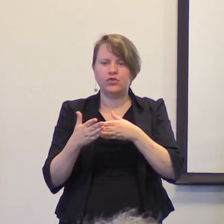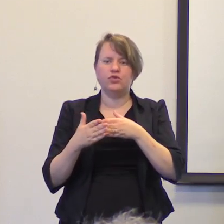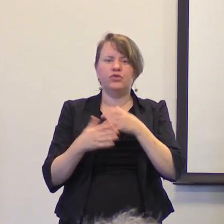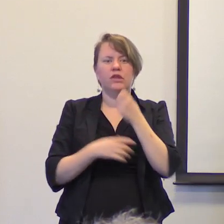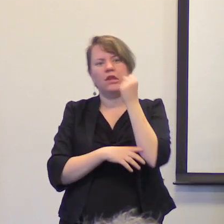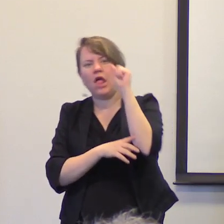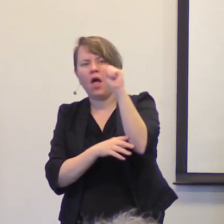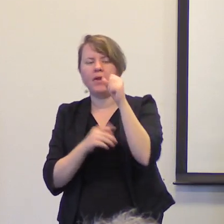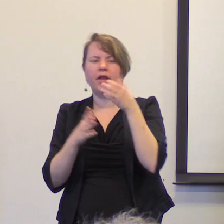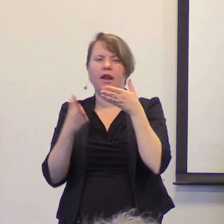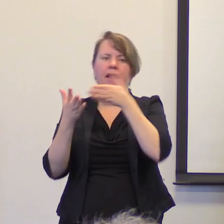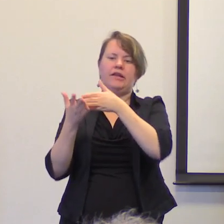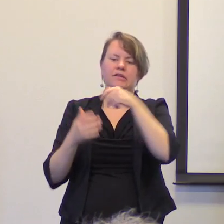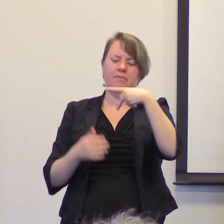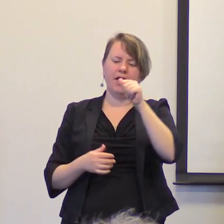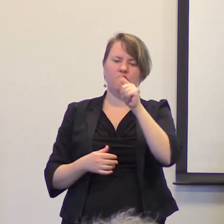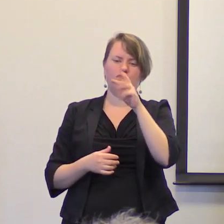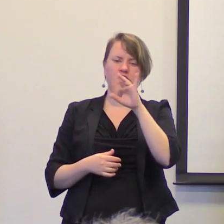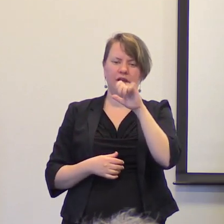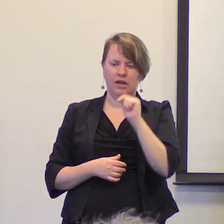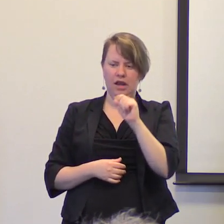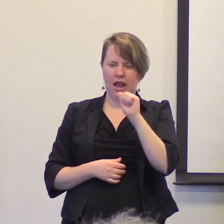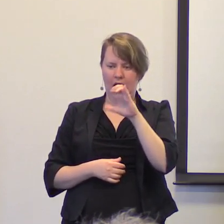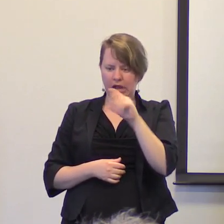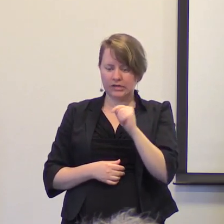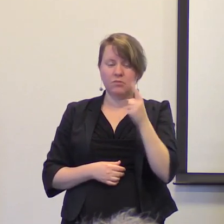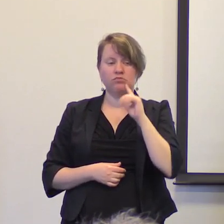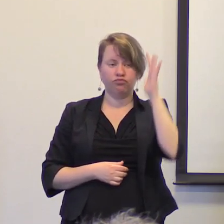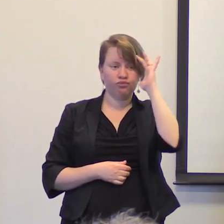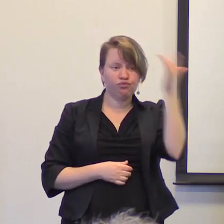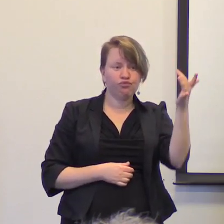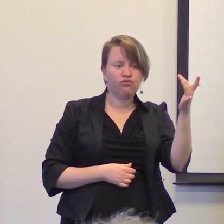Act and all that kind of thing, somebody had the very clever idea to hire a person who's